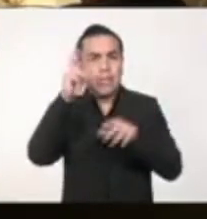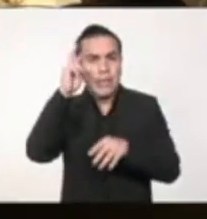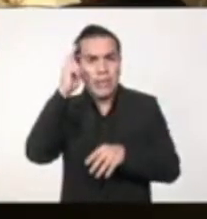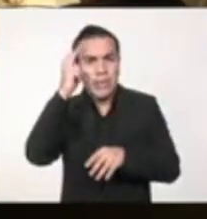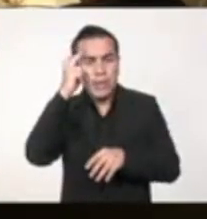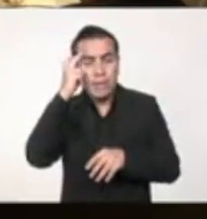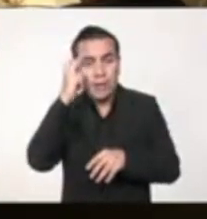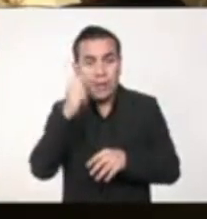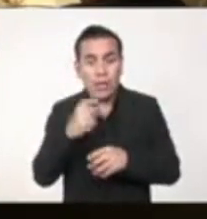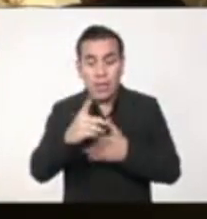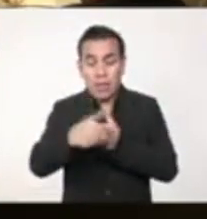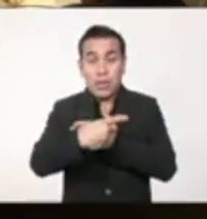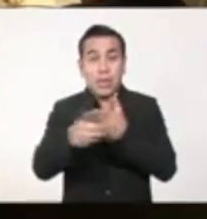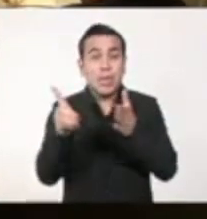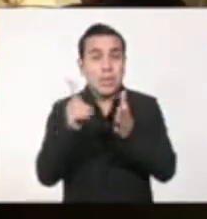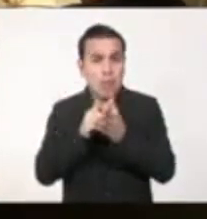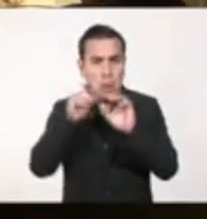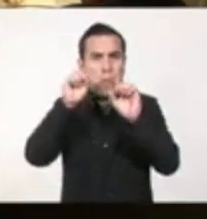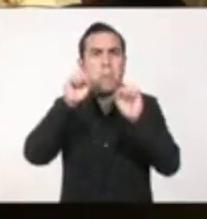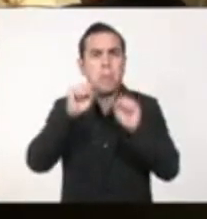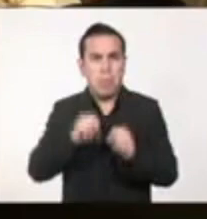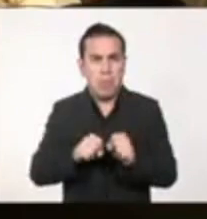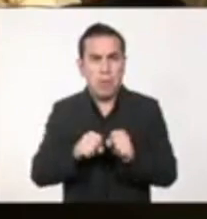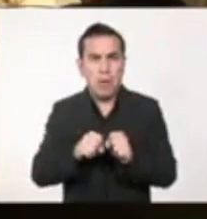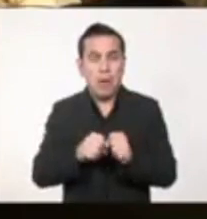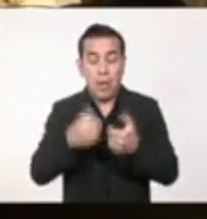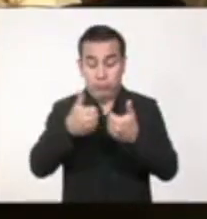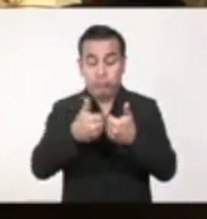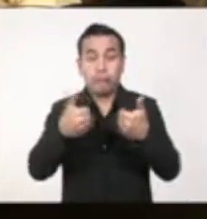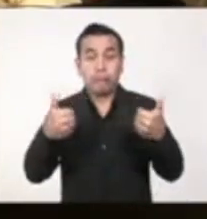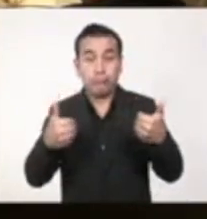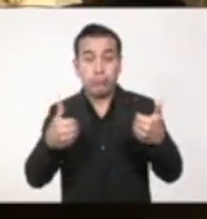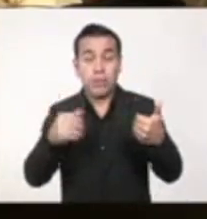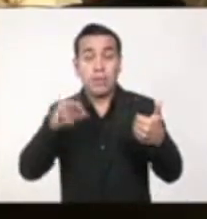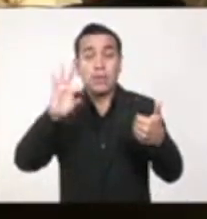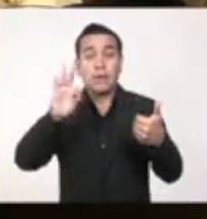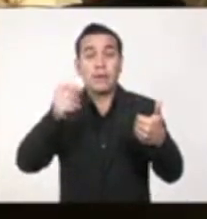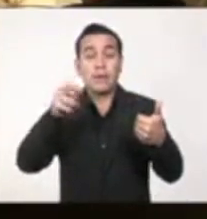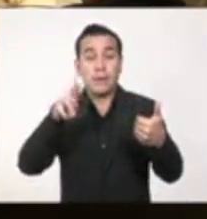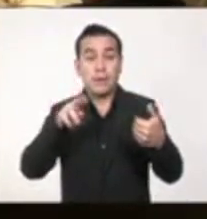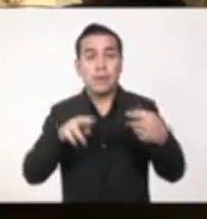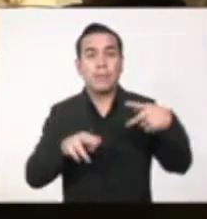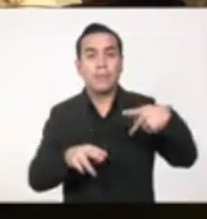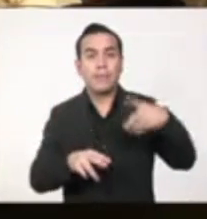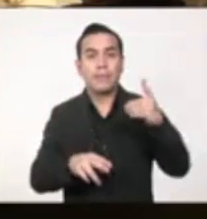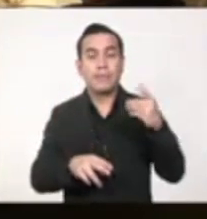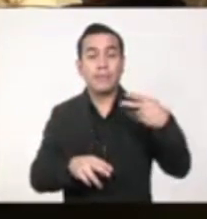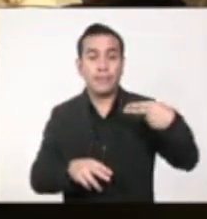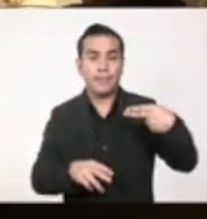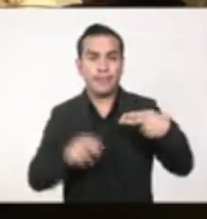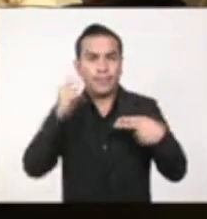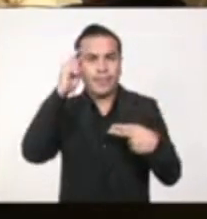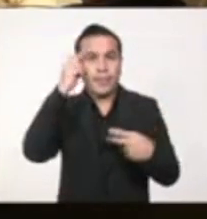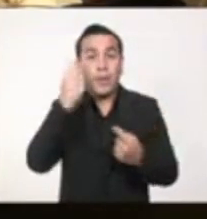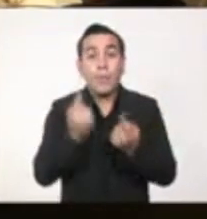the assembly with whom they were distributed, the procurator, and The prosecutor, why do I know why ARENA took more? Because the The prosecutor has more power than the attorney, simple, because